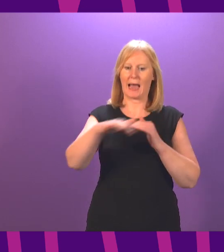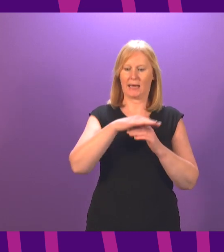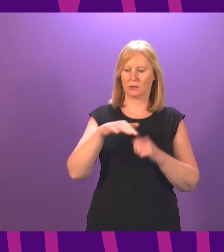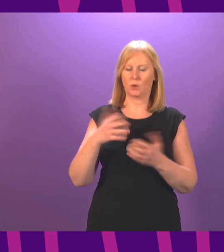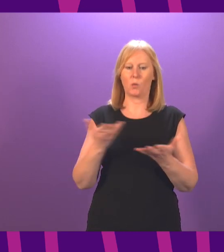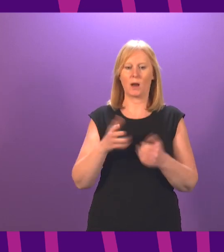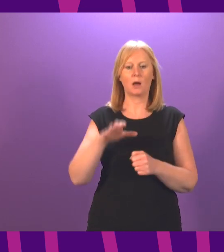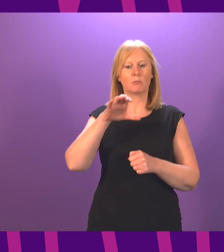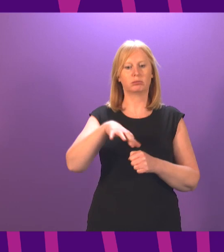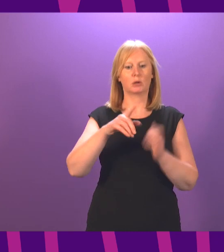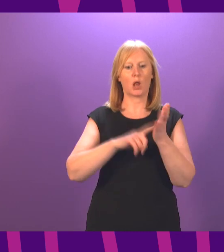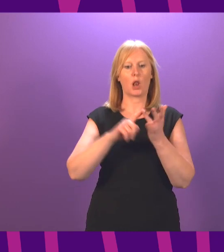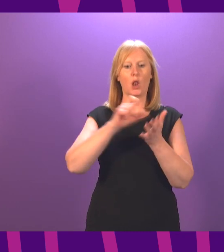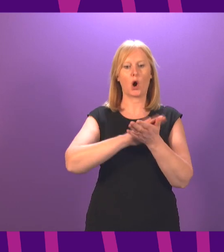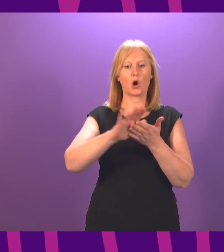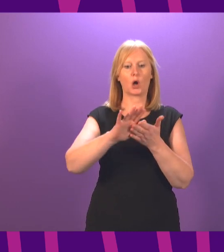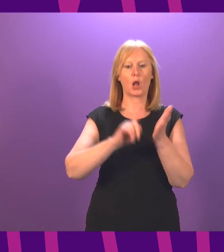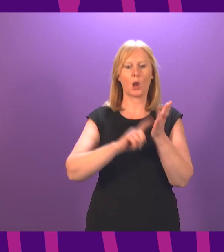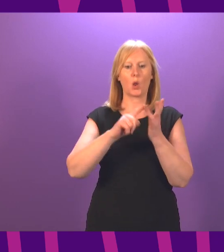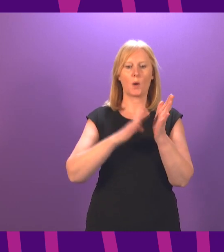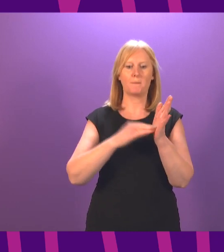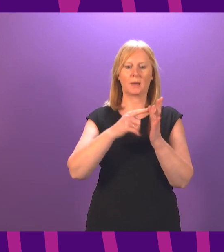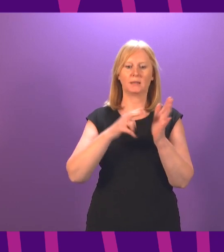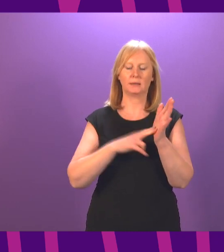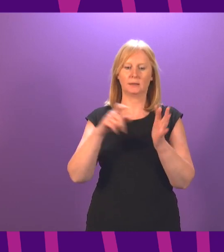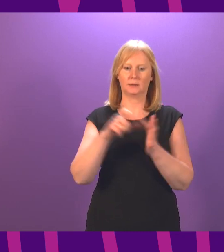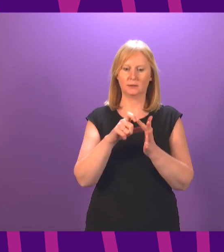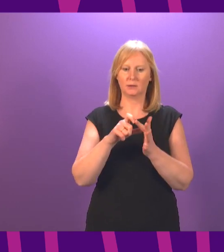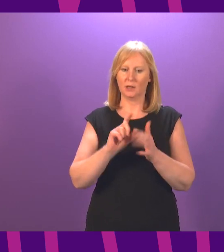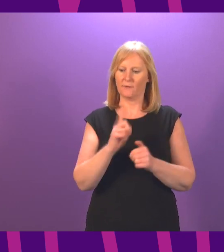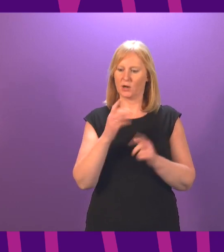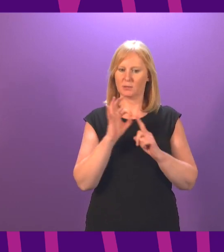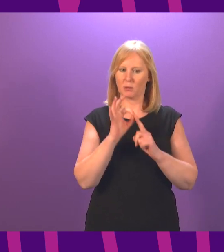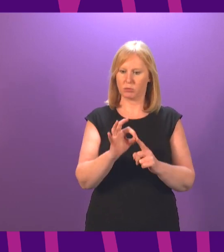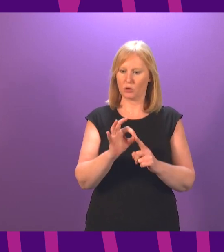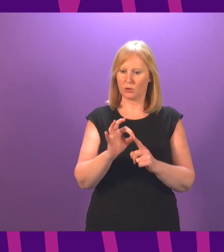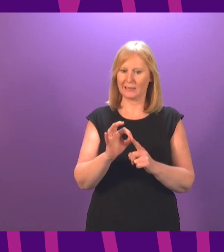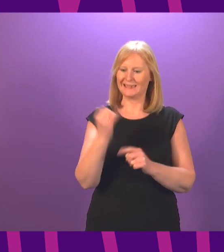resort on what is currently publicly owned land at Loch Lomond. The fact that our community campaign against Flamingo Land’s unsuccessful first proposal lodged more than 60,000 objections